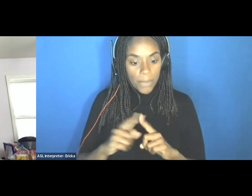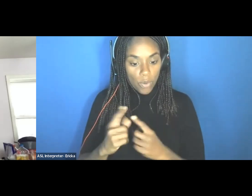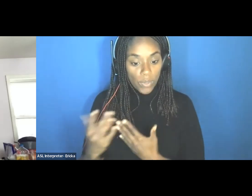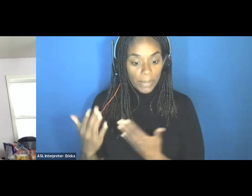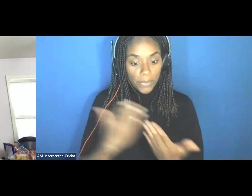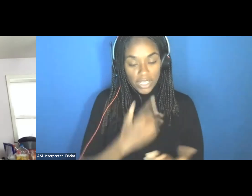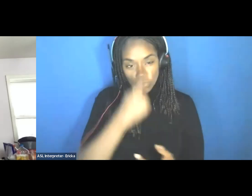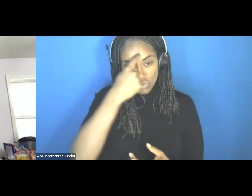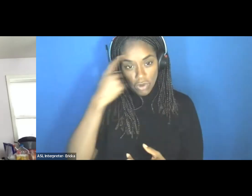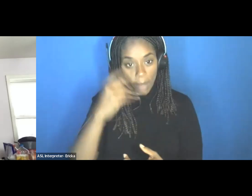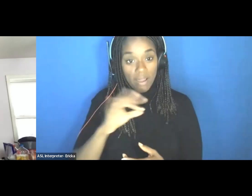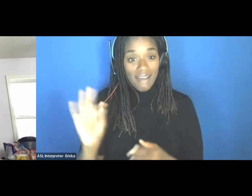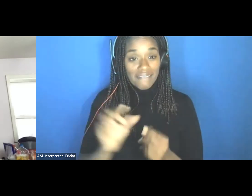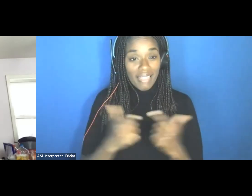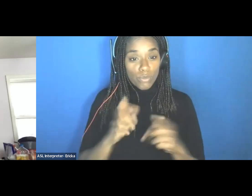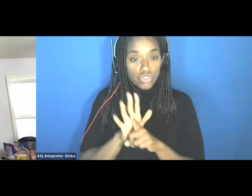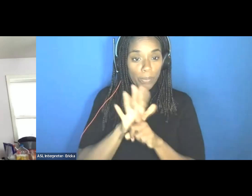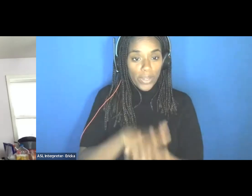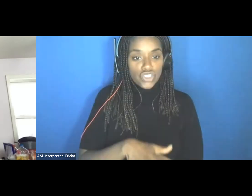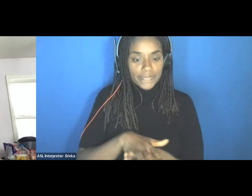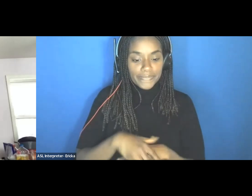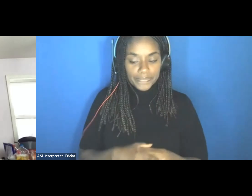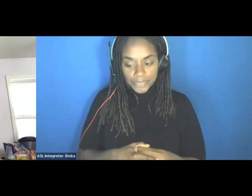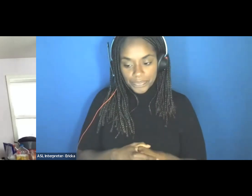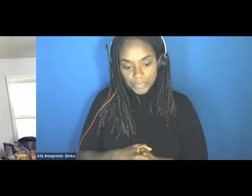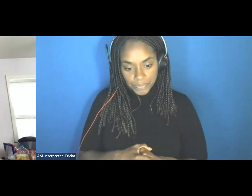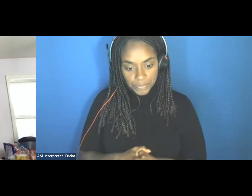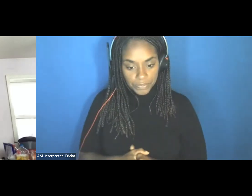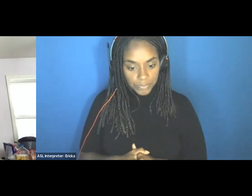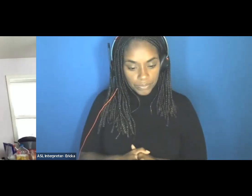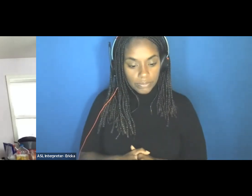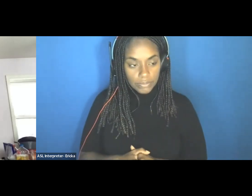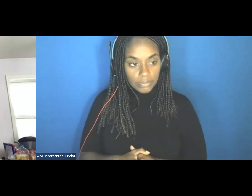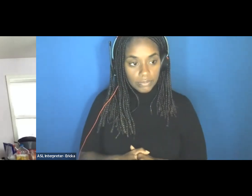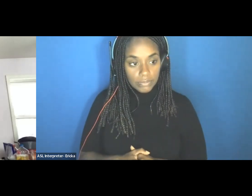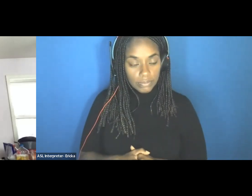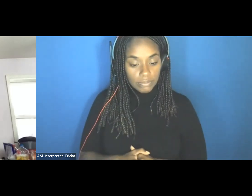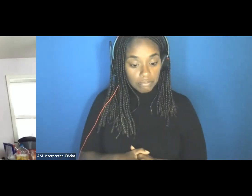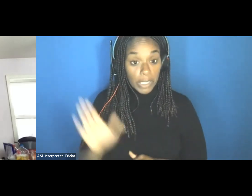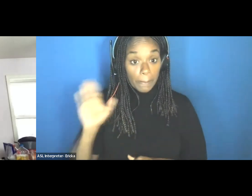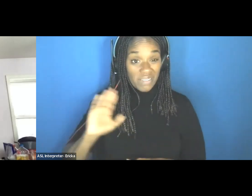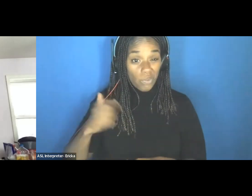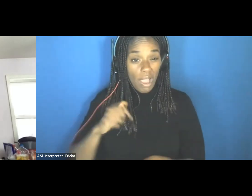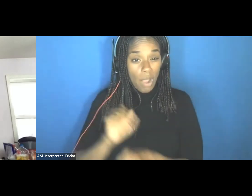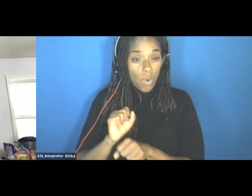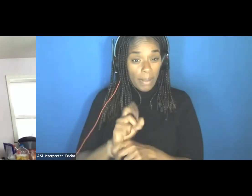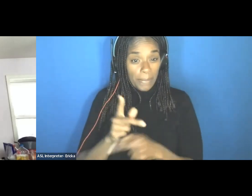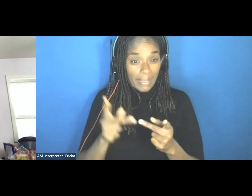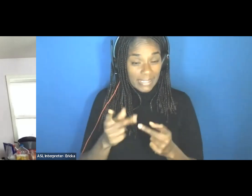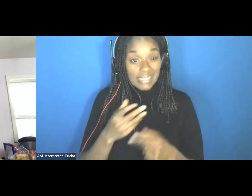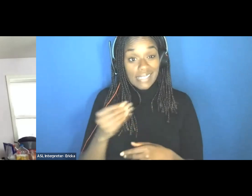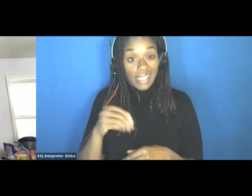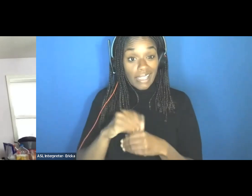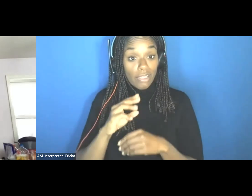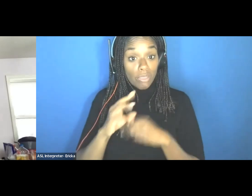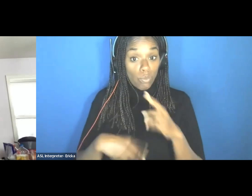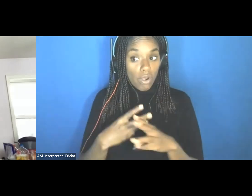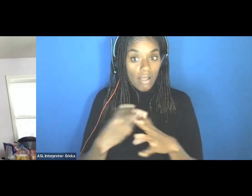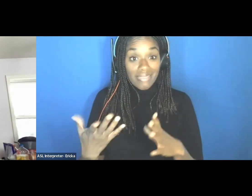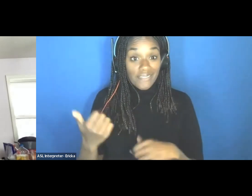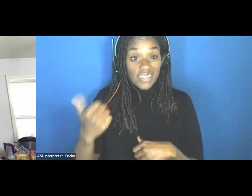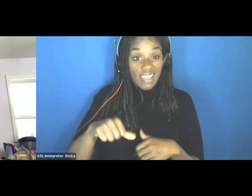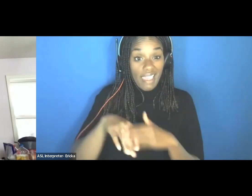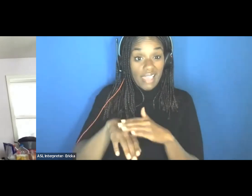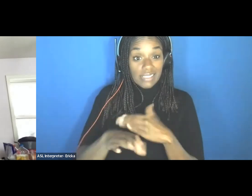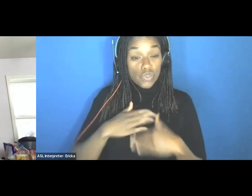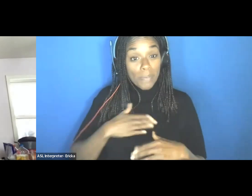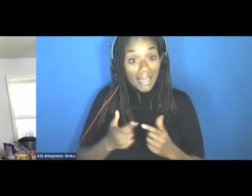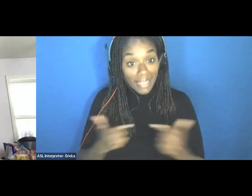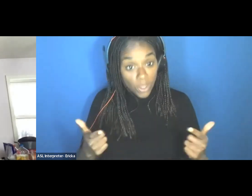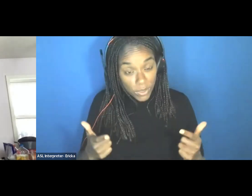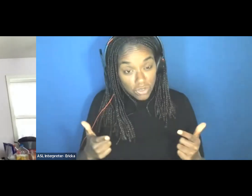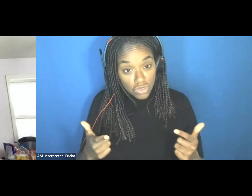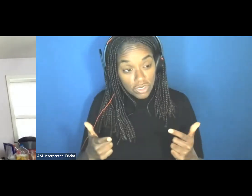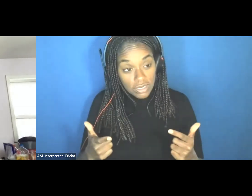But we also bring the trauma of language oppression.